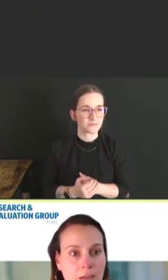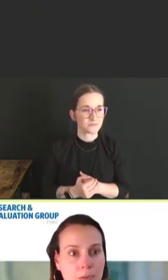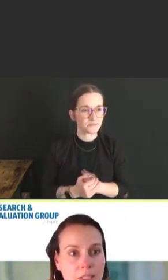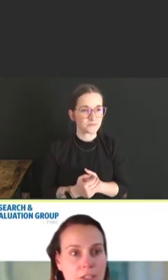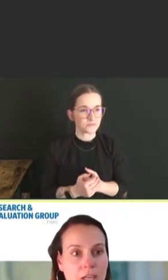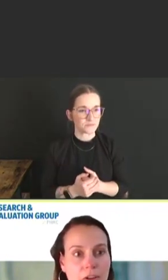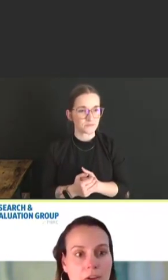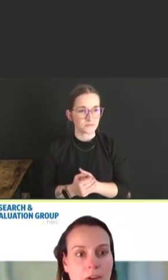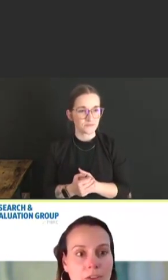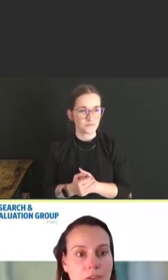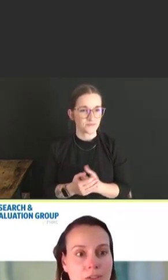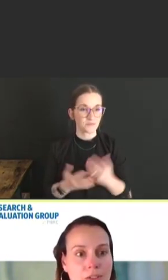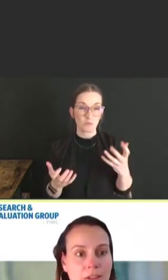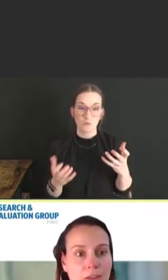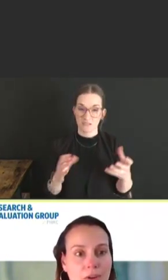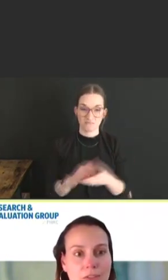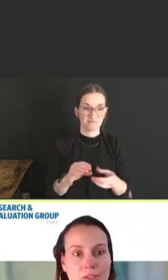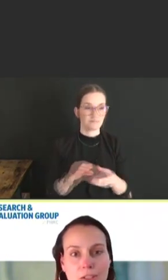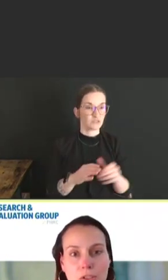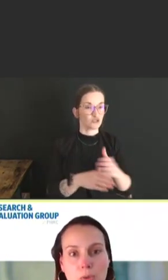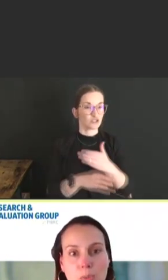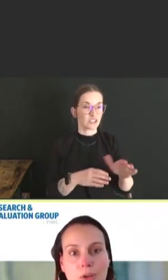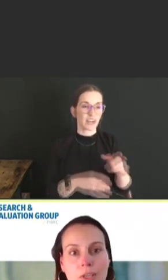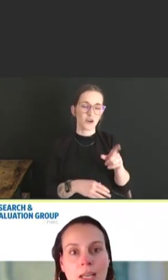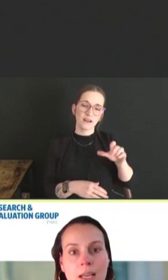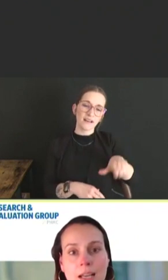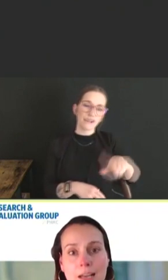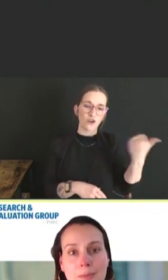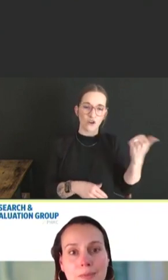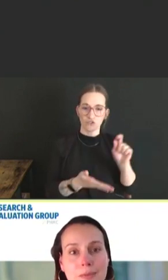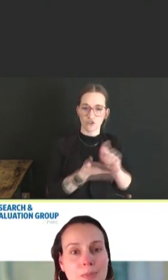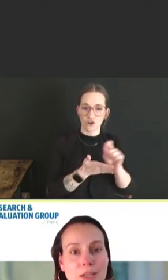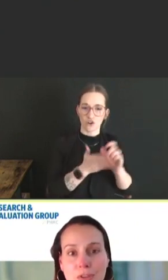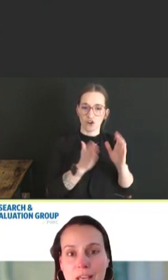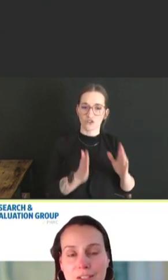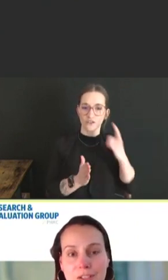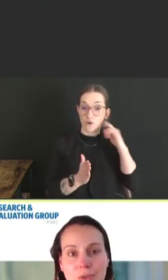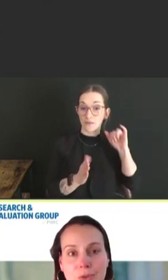I want to share the authors, the fellow authors on this report. Special thanks to